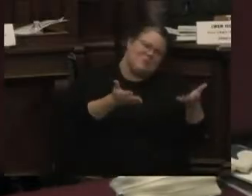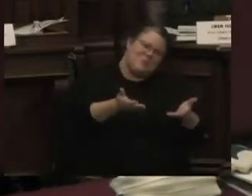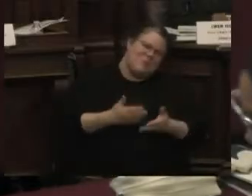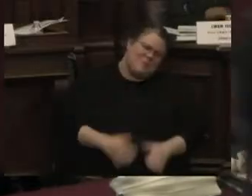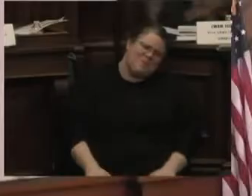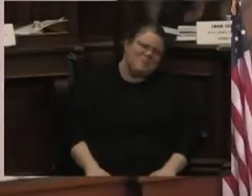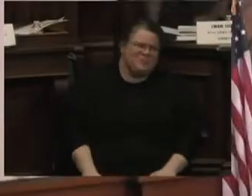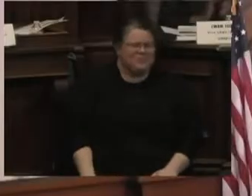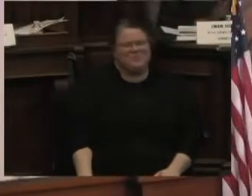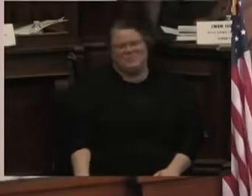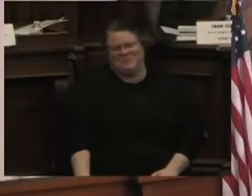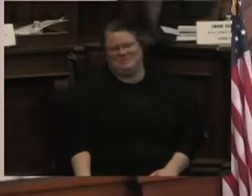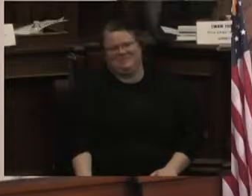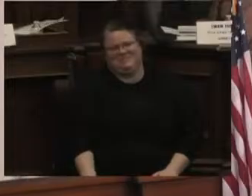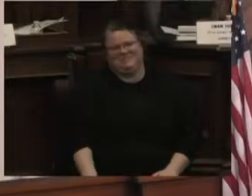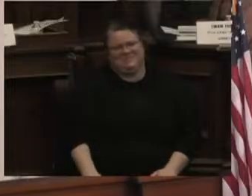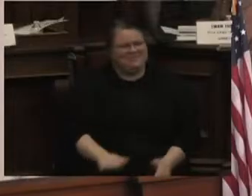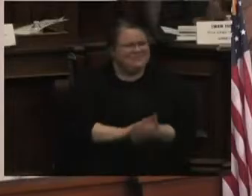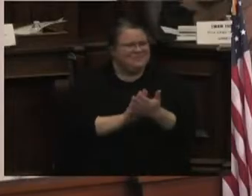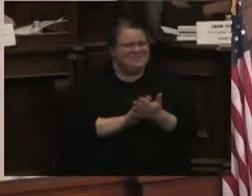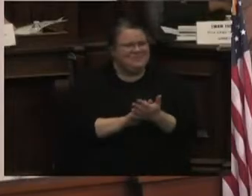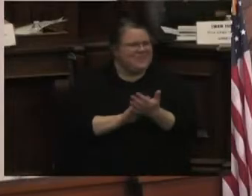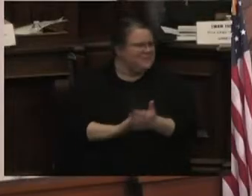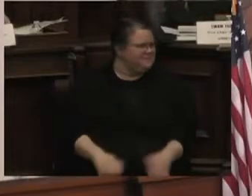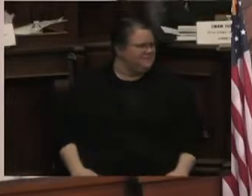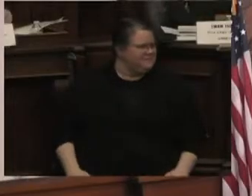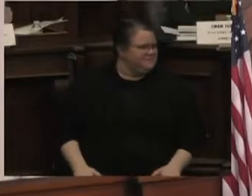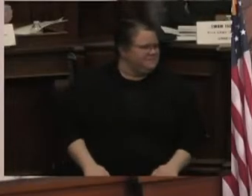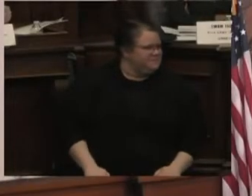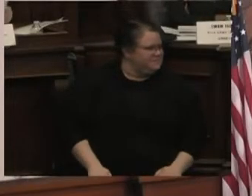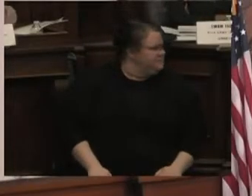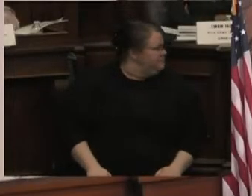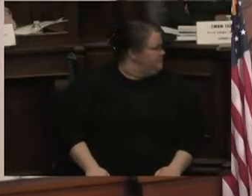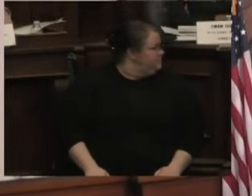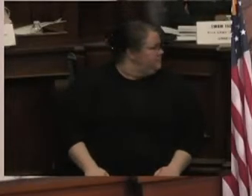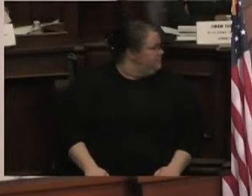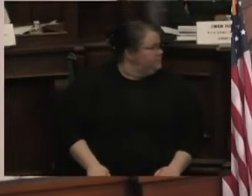welcome that. Thank you. Thank